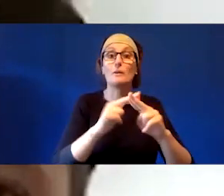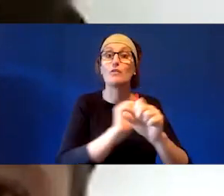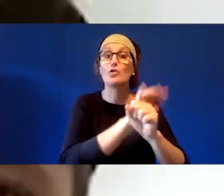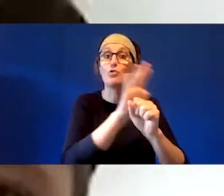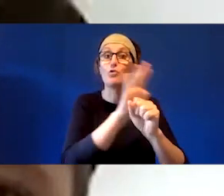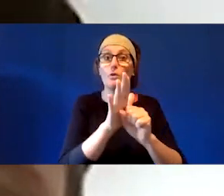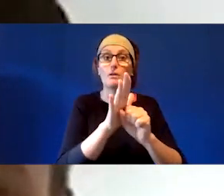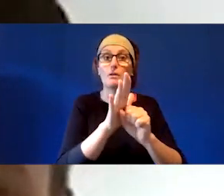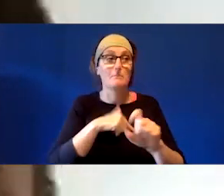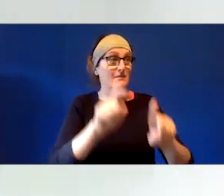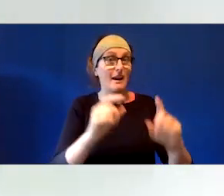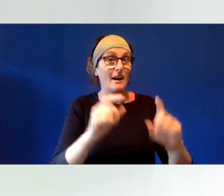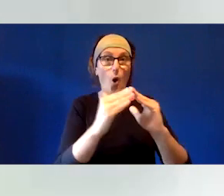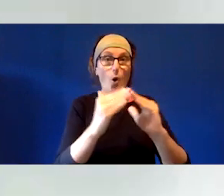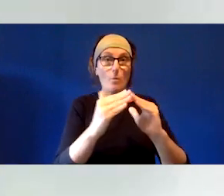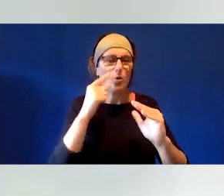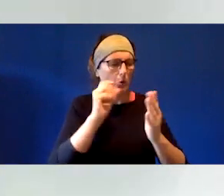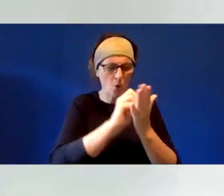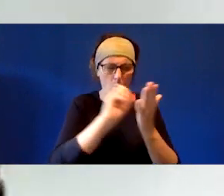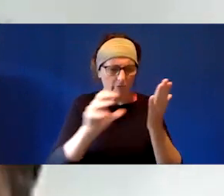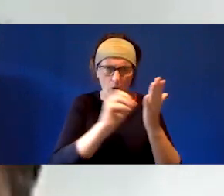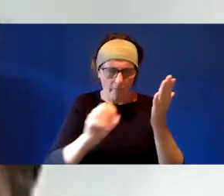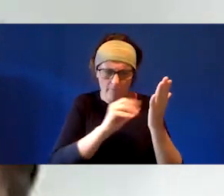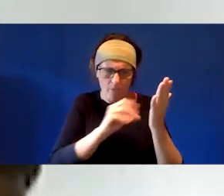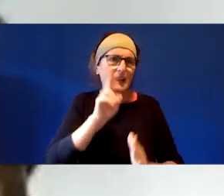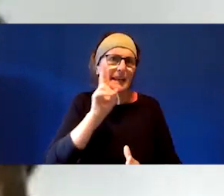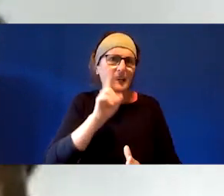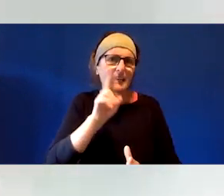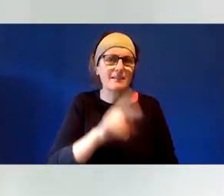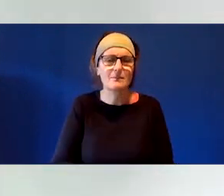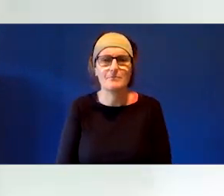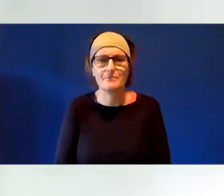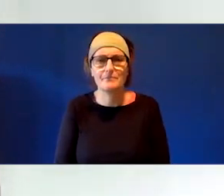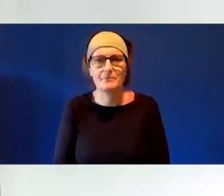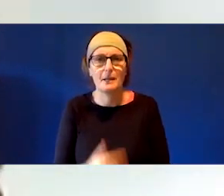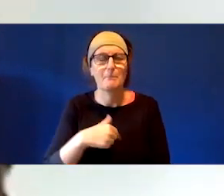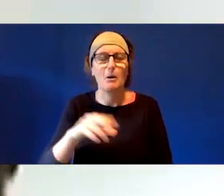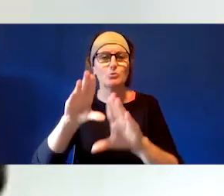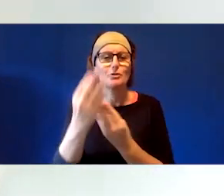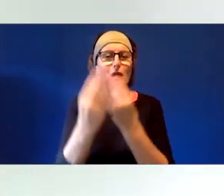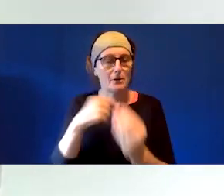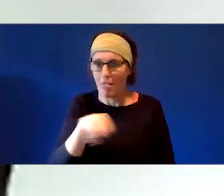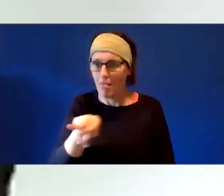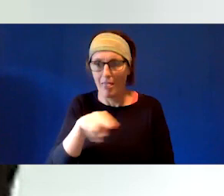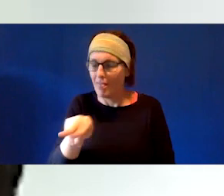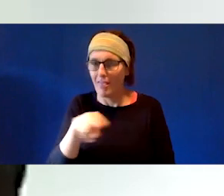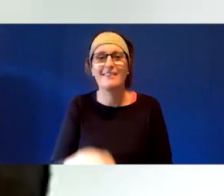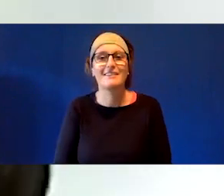I'm just going to shut down chat because I'm getting too excited by the chat feature. My daughter and I were outside.